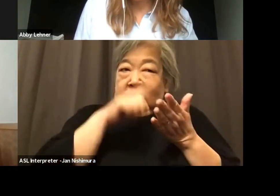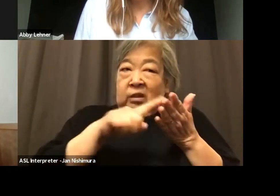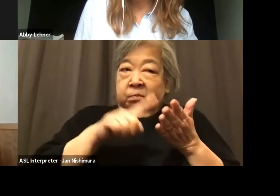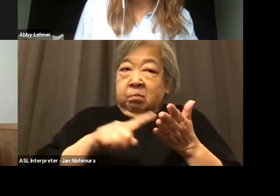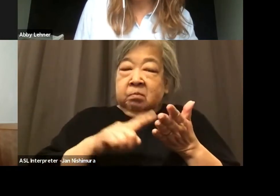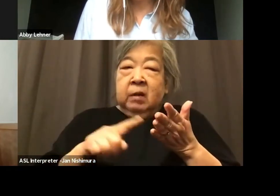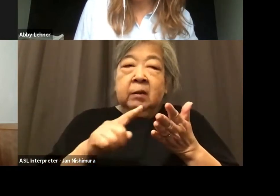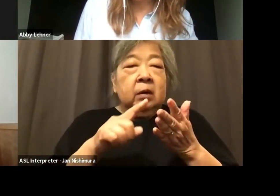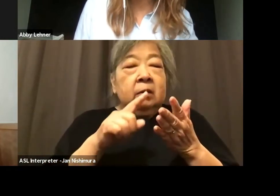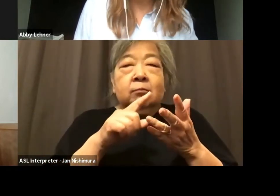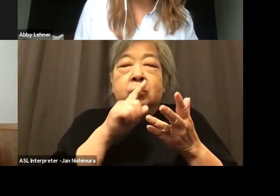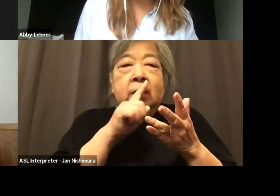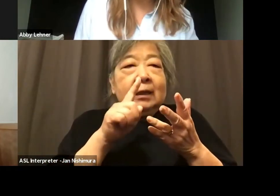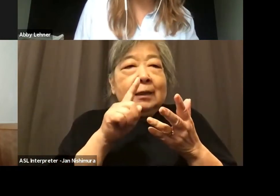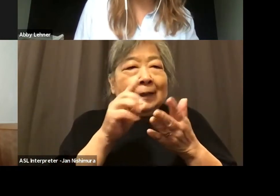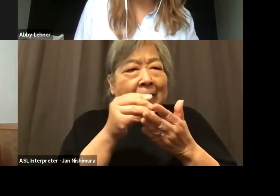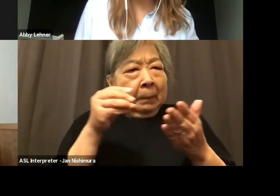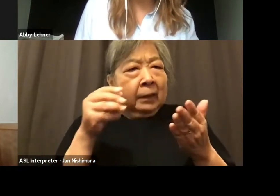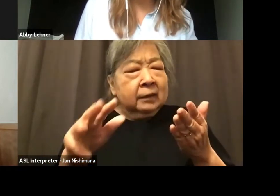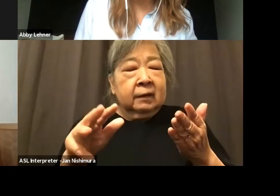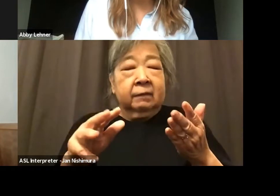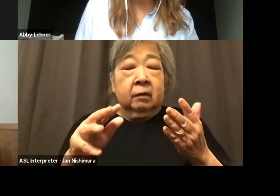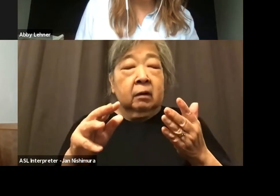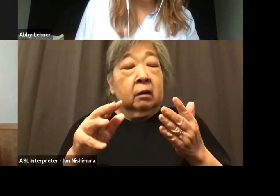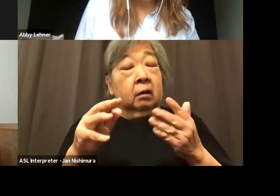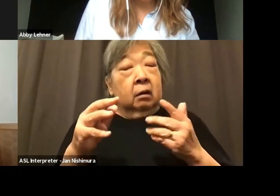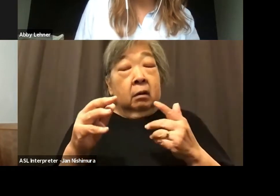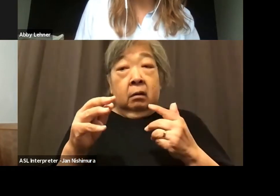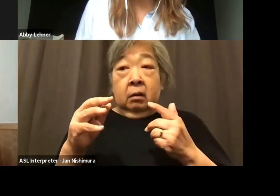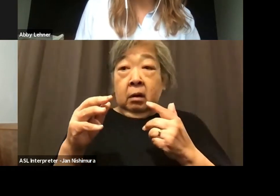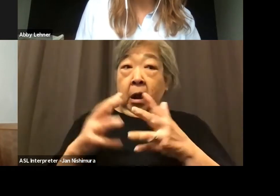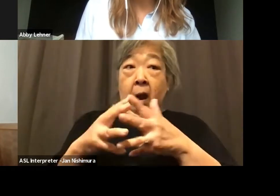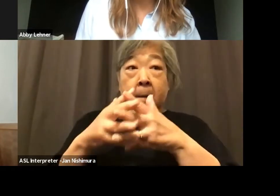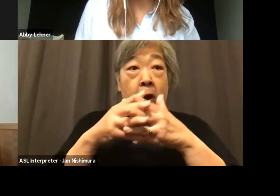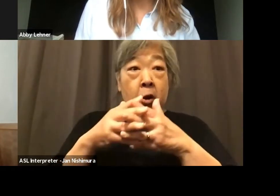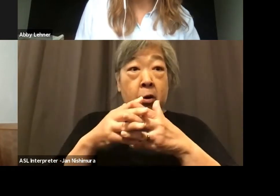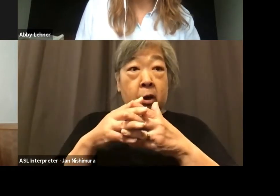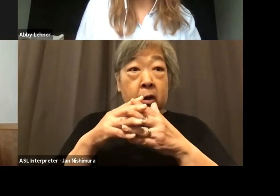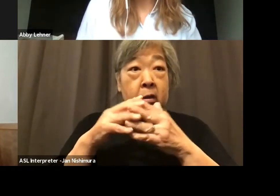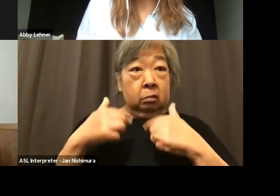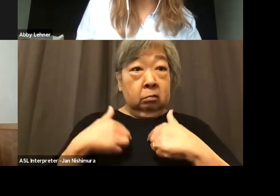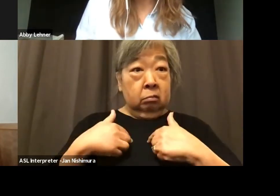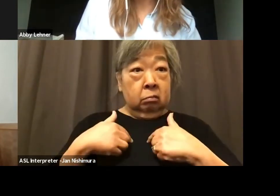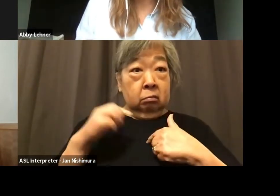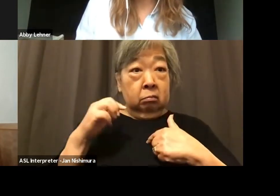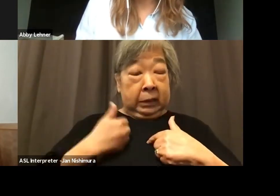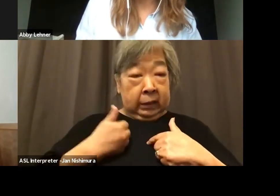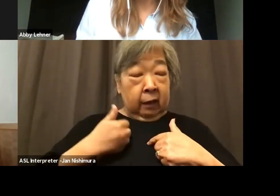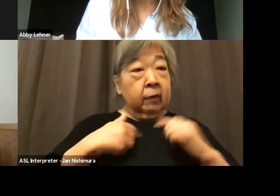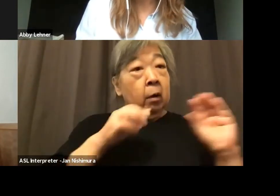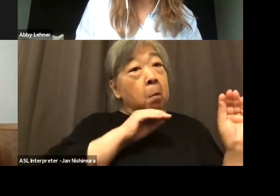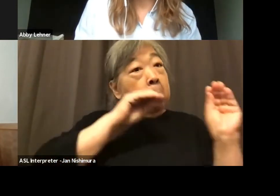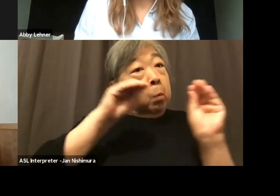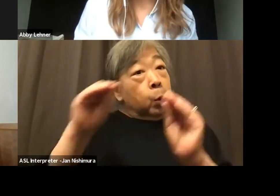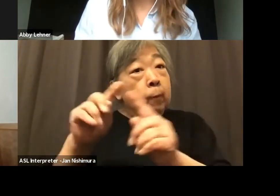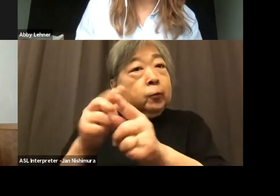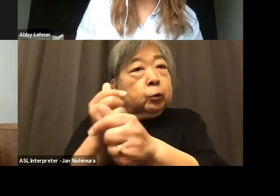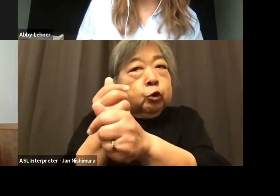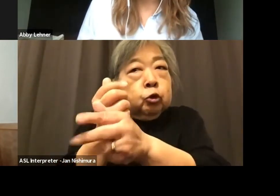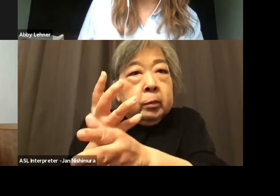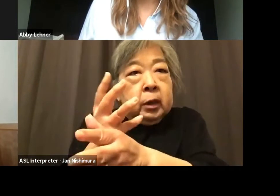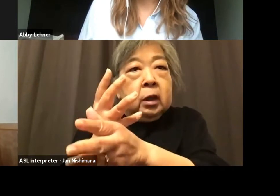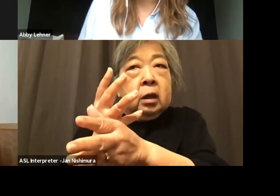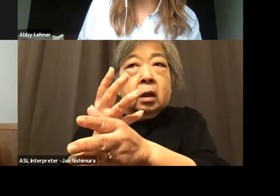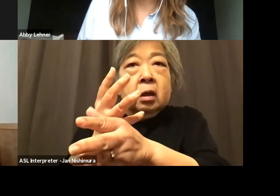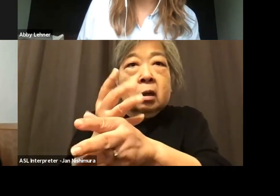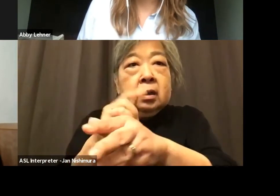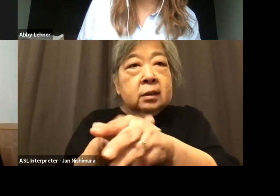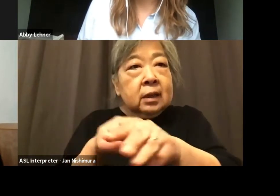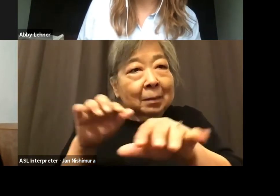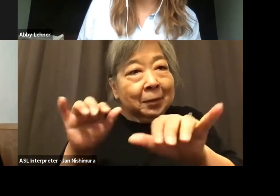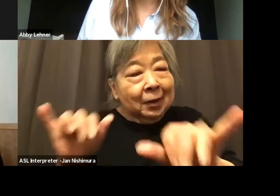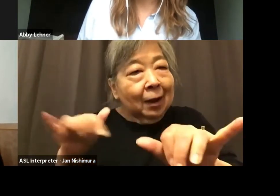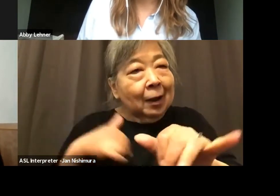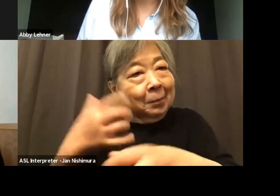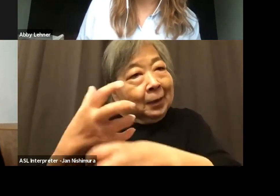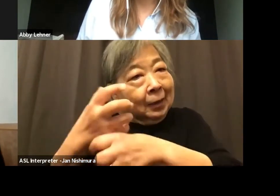how an American citizen can relocate and actually move to Germany while also receiving state